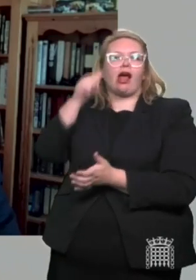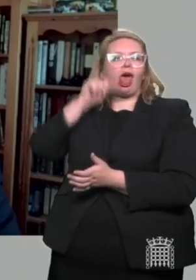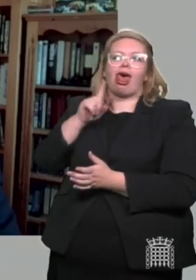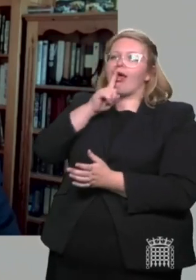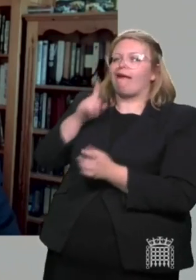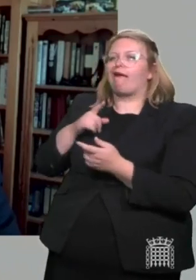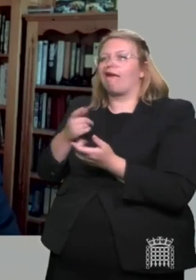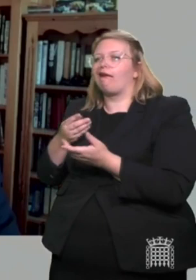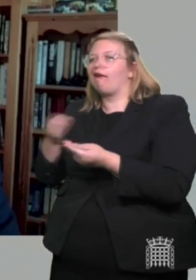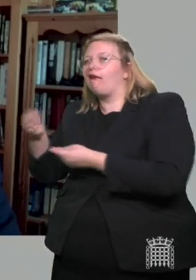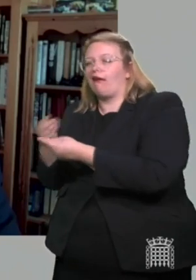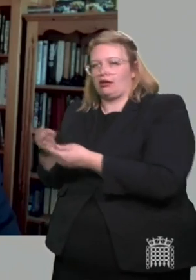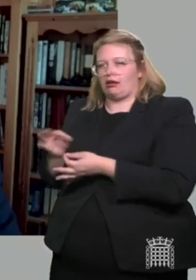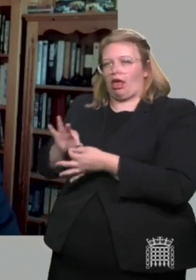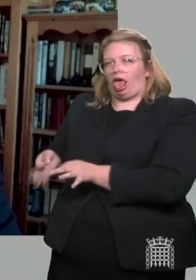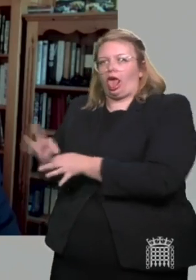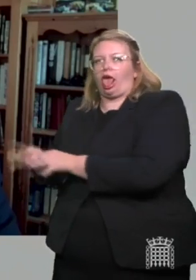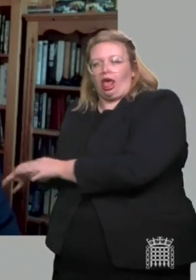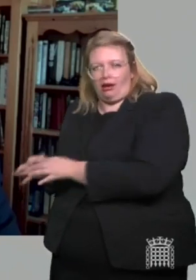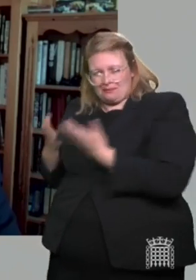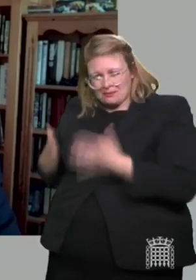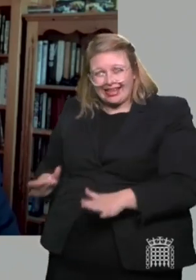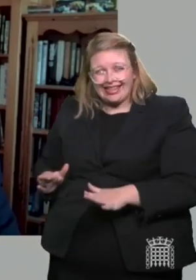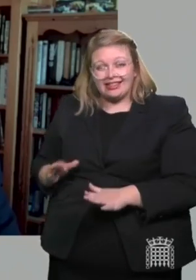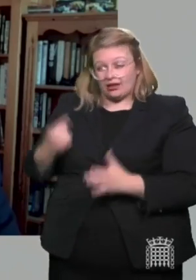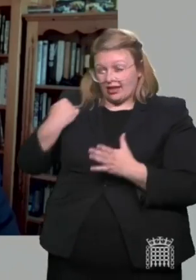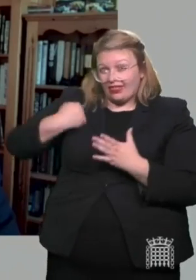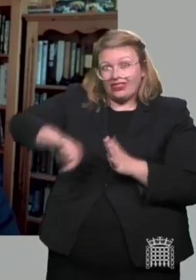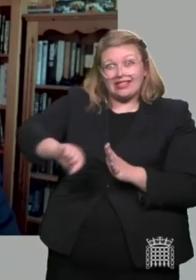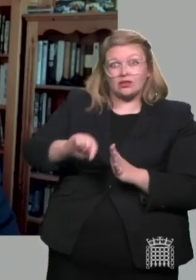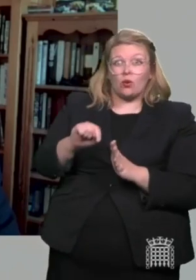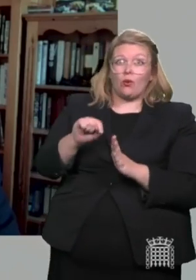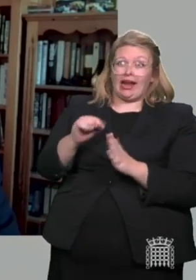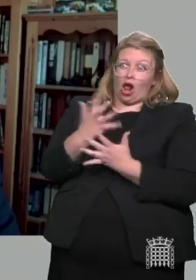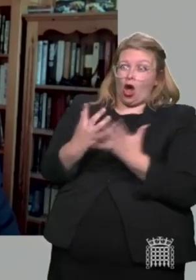Prime Minister has dodged these questions all week, and he has dodged them again today,